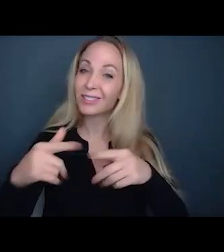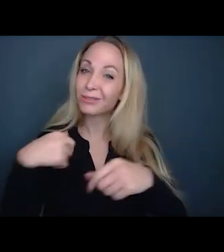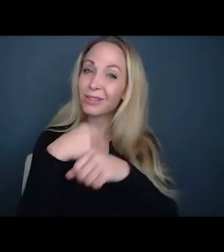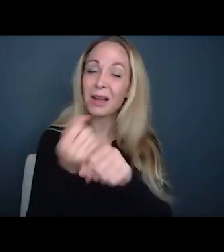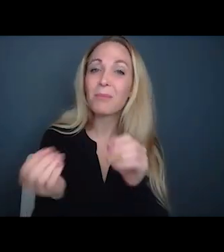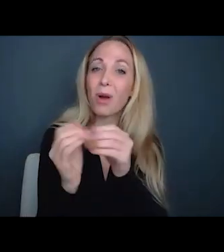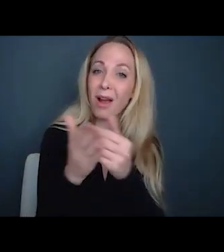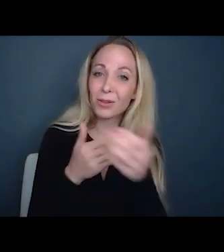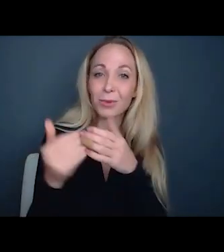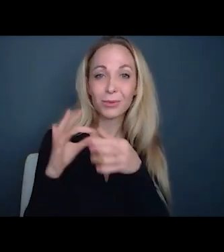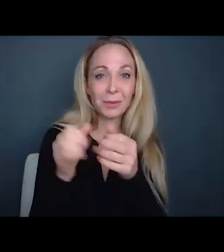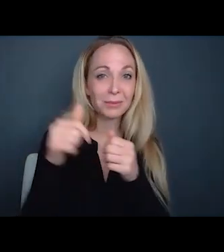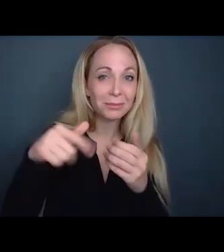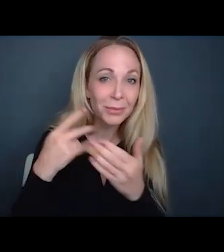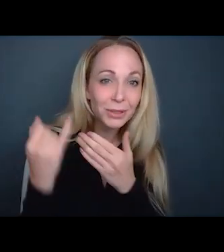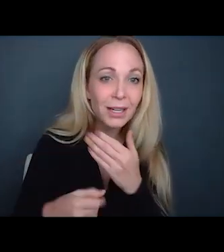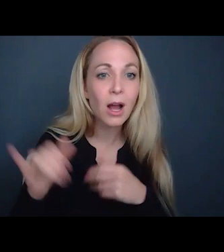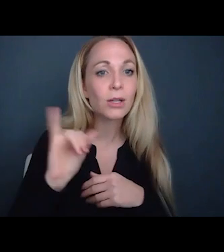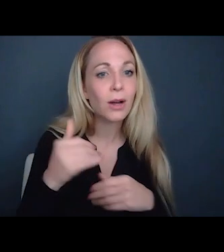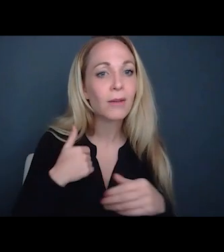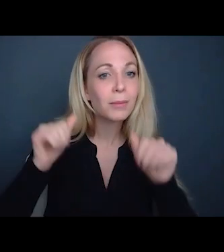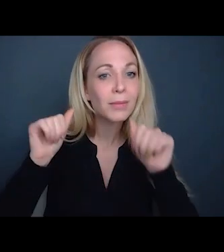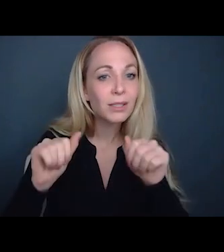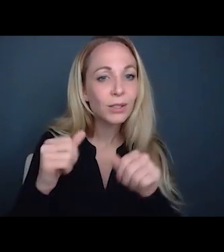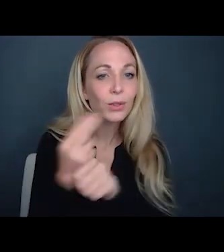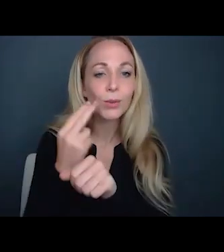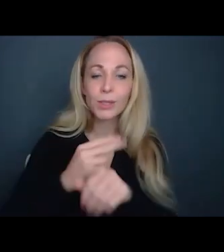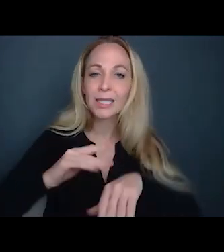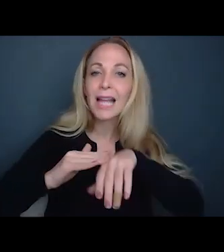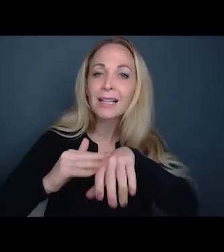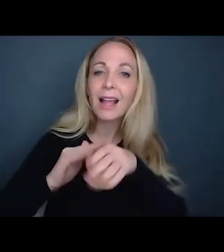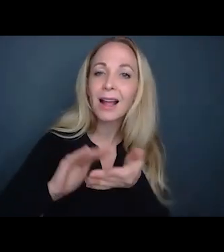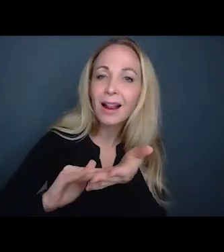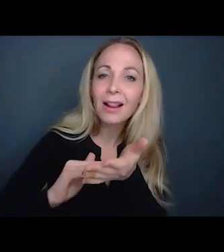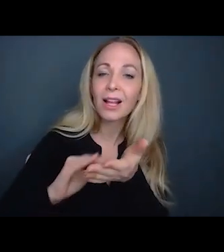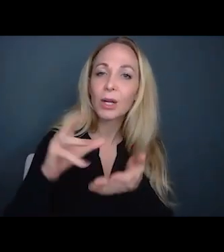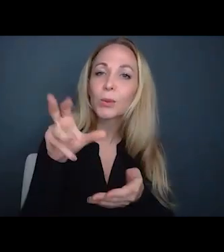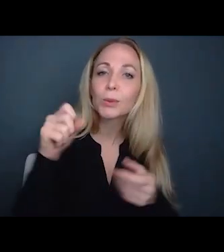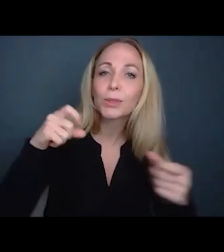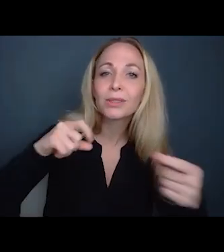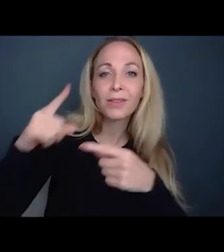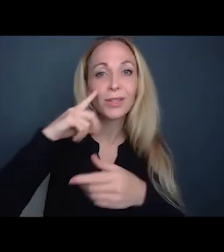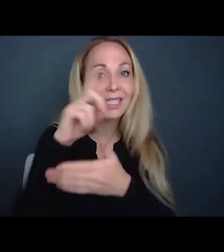There was also potential to use tactile cues for warnings around design elements that jut